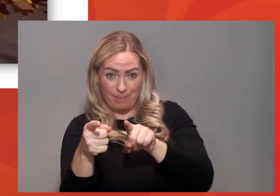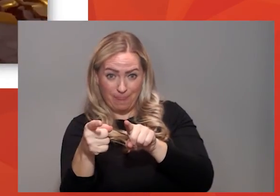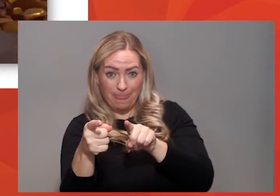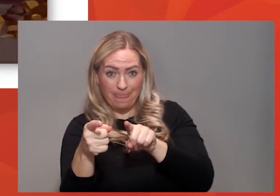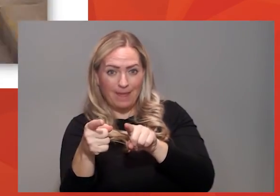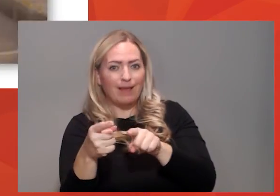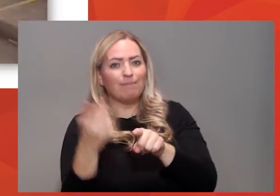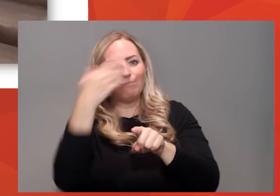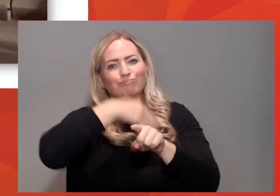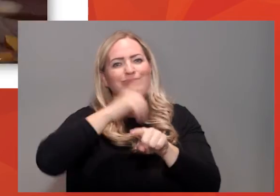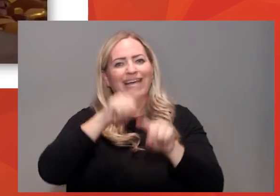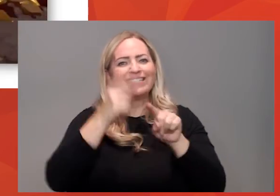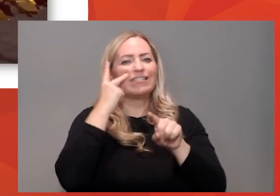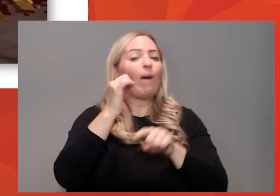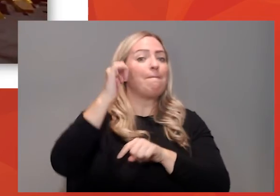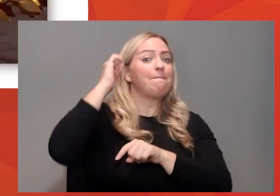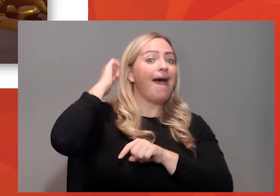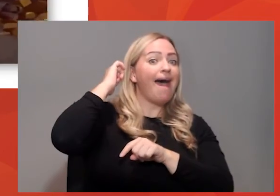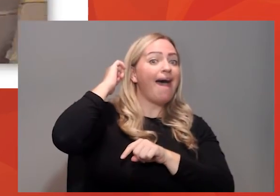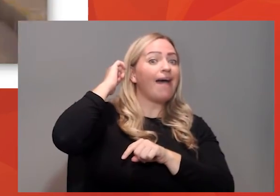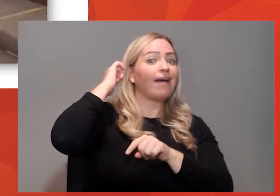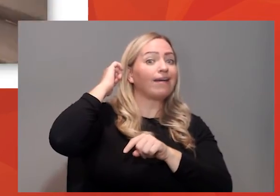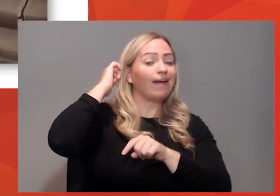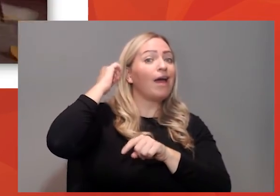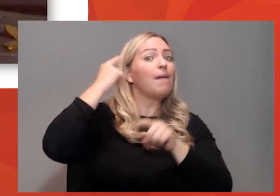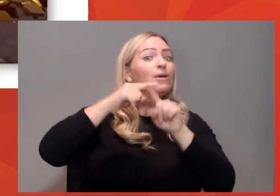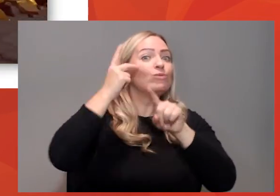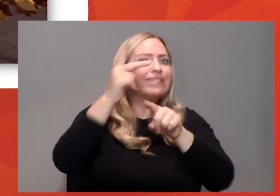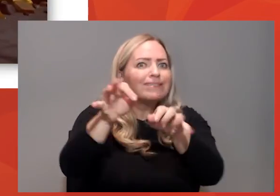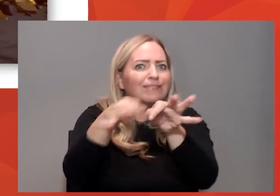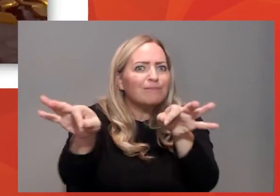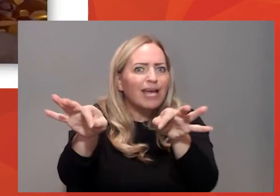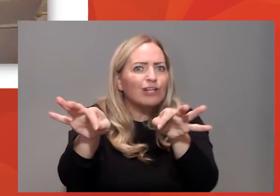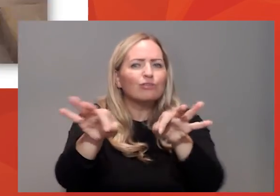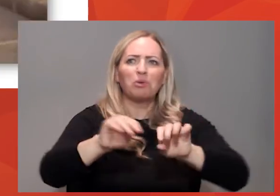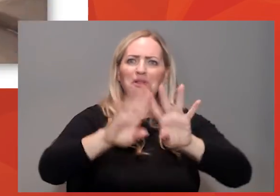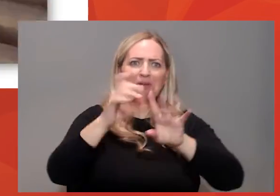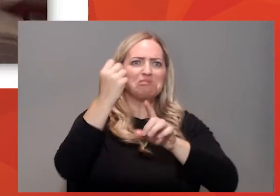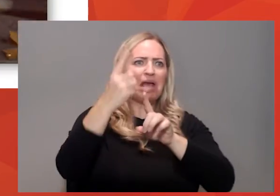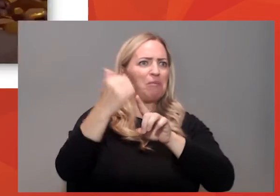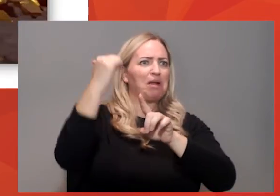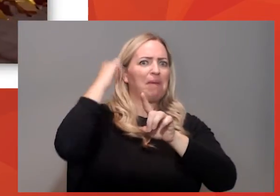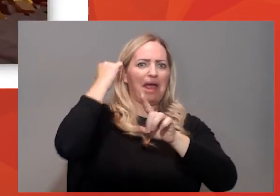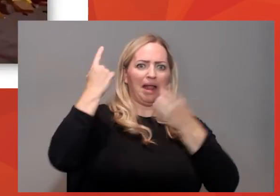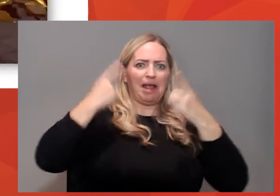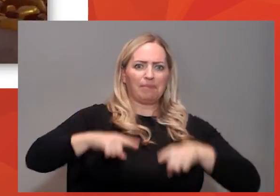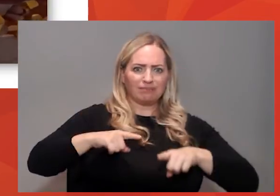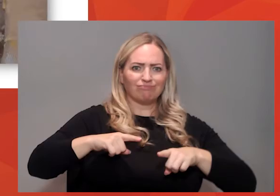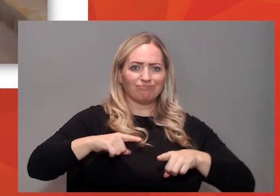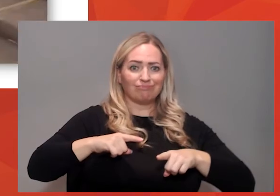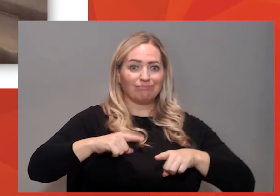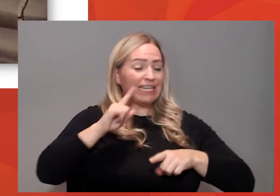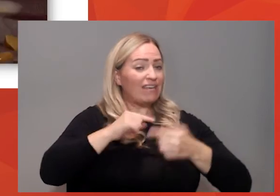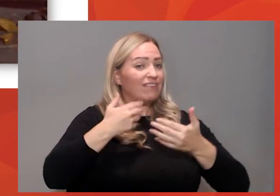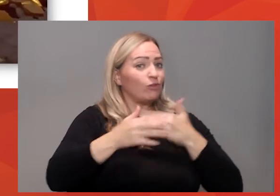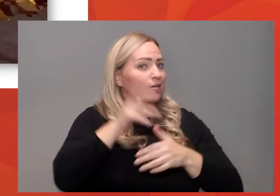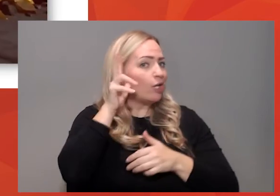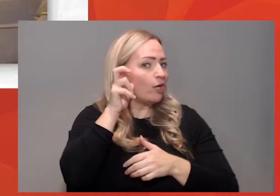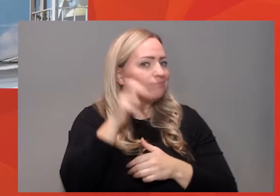but you cannot see it because it happened on your back but you see the subtitle and you can understand clearly what happened, even if you did not hear this event.